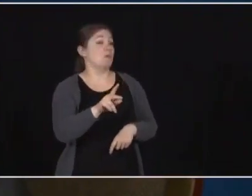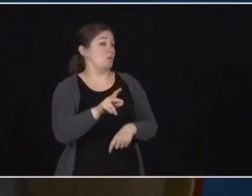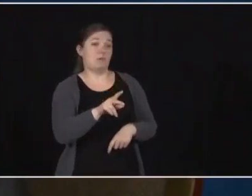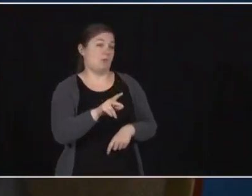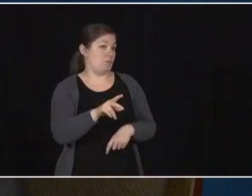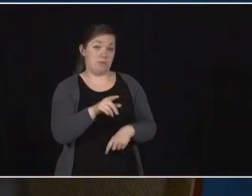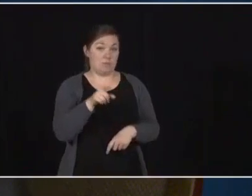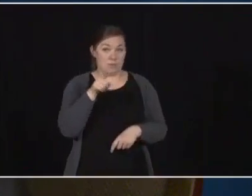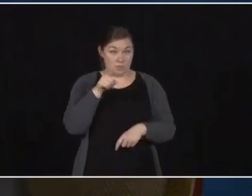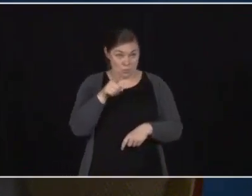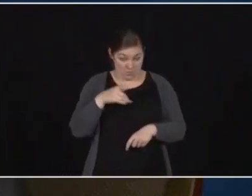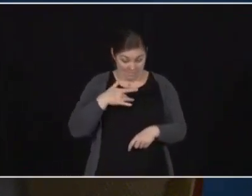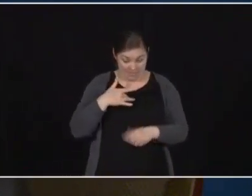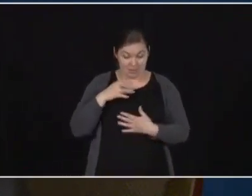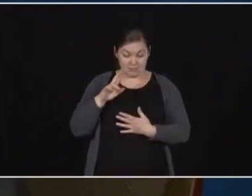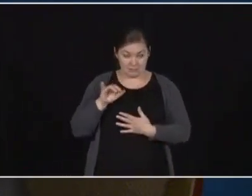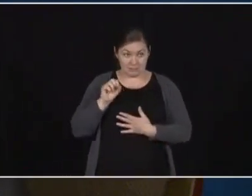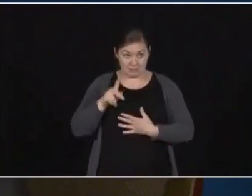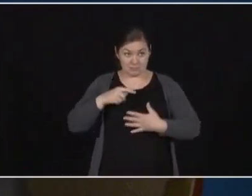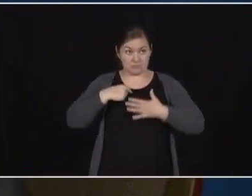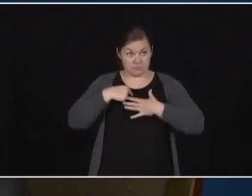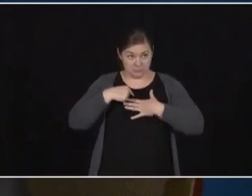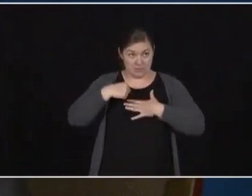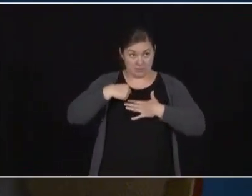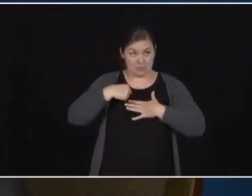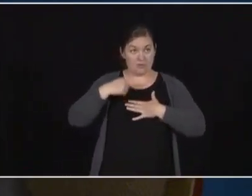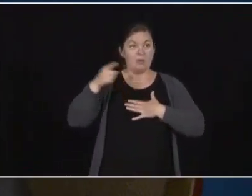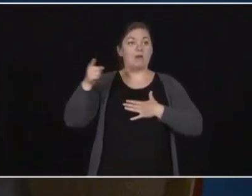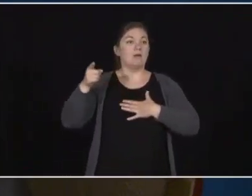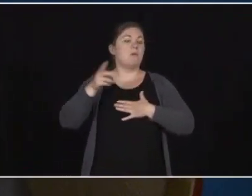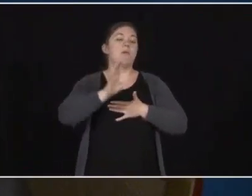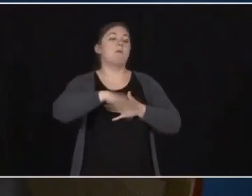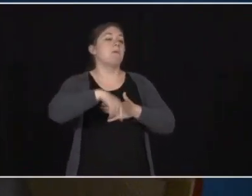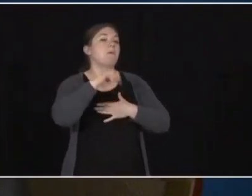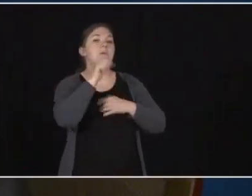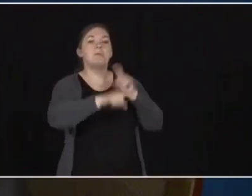ever feel that you've been a risk and feel you need that testing and the testing is done.